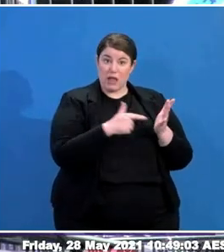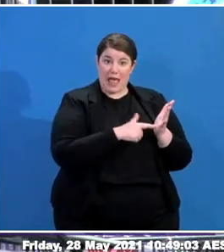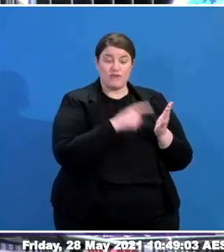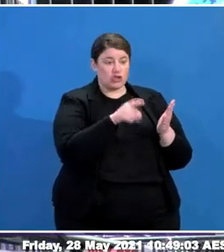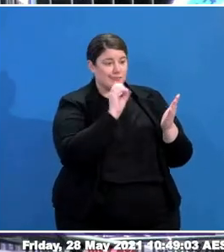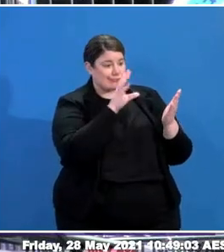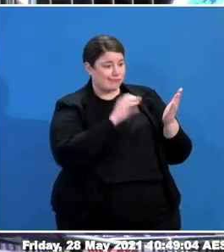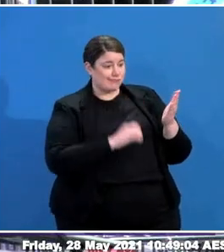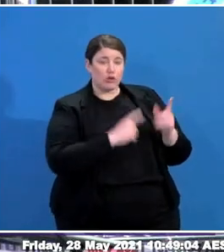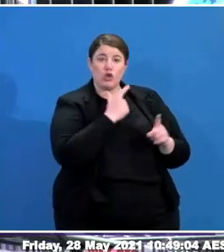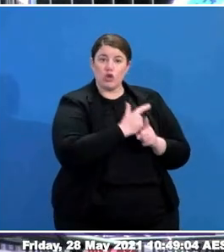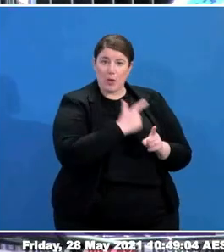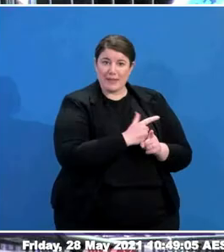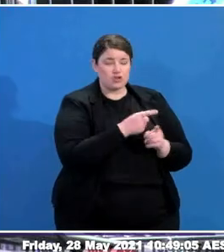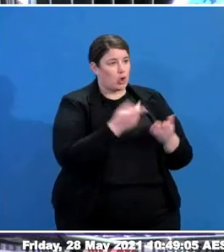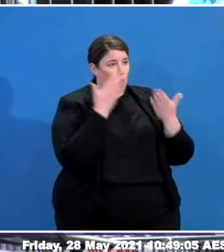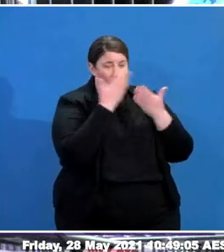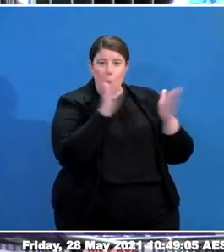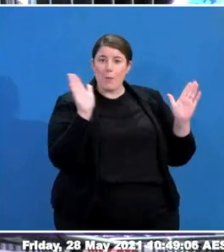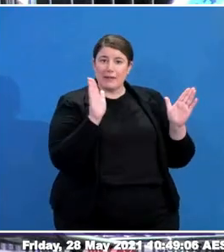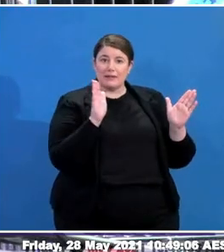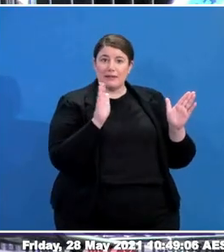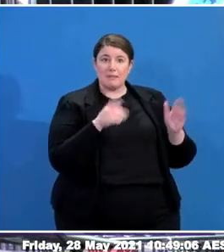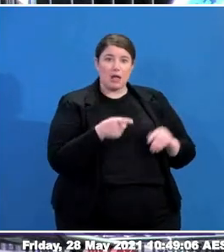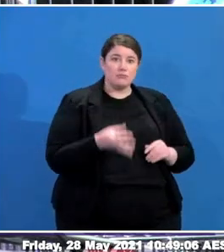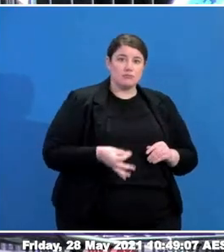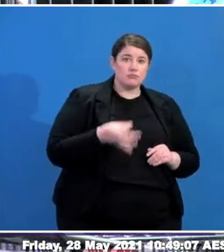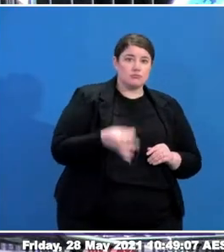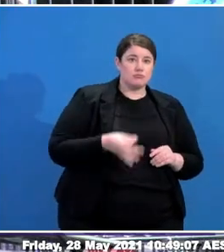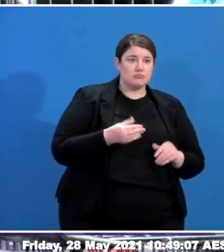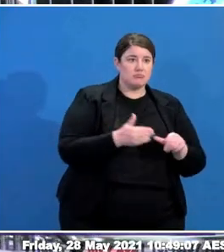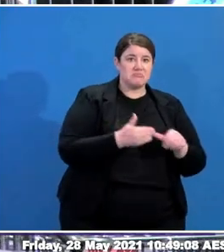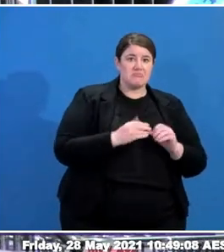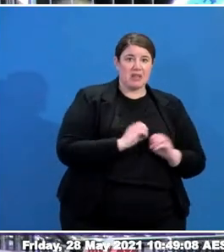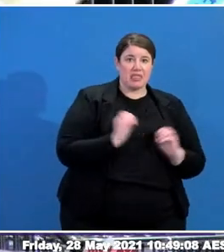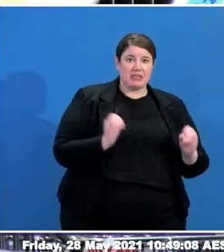was open to the protocol but didn't hear anything more about it. That's right, isn't it?